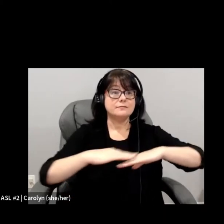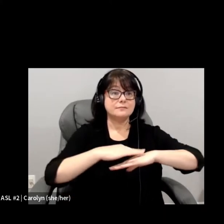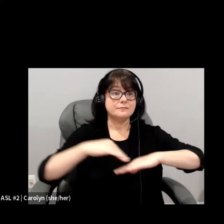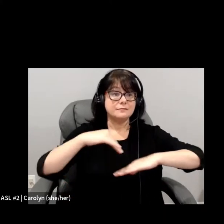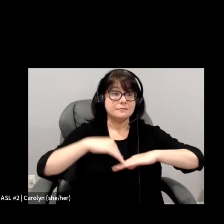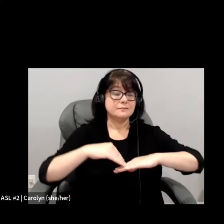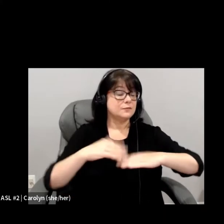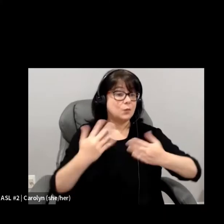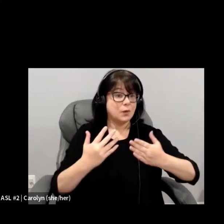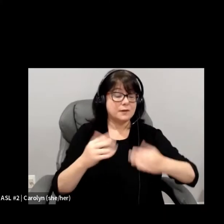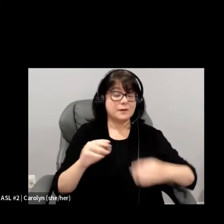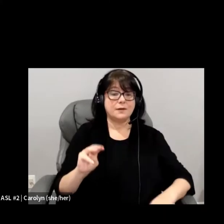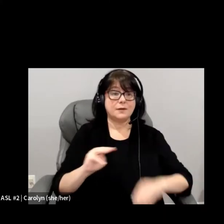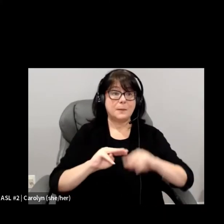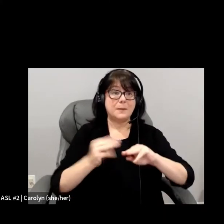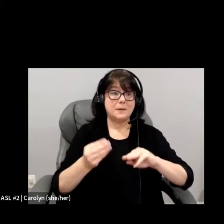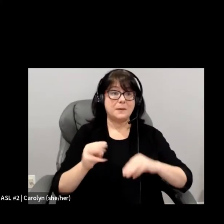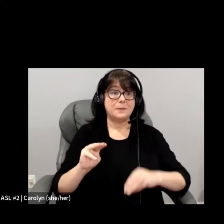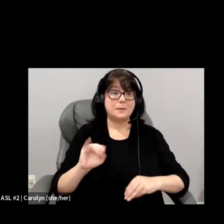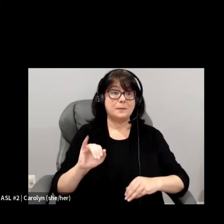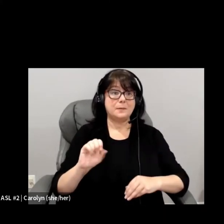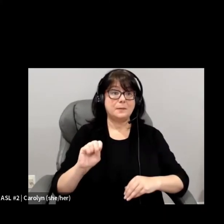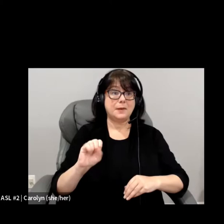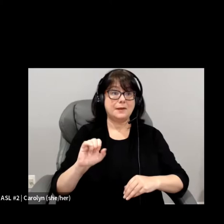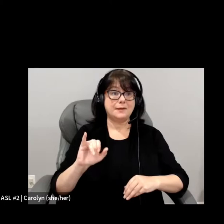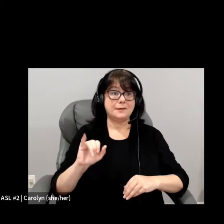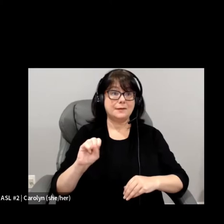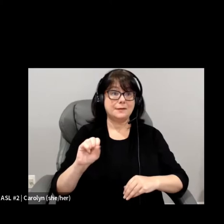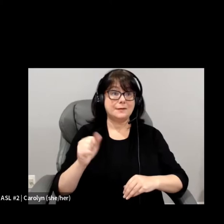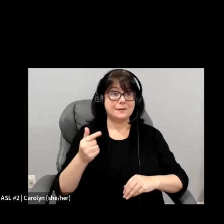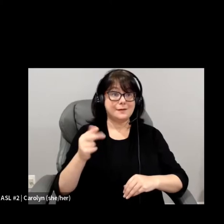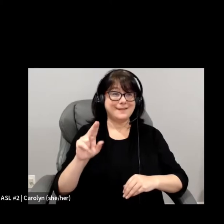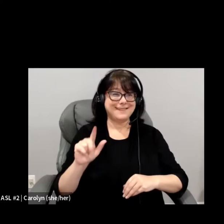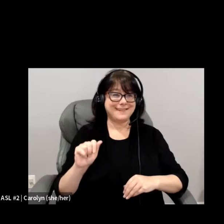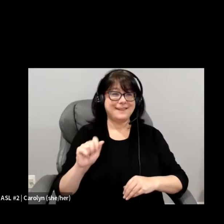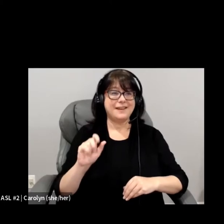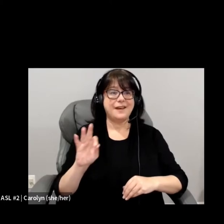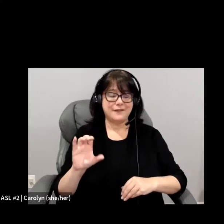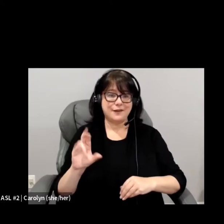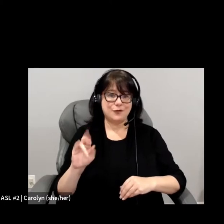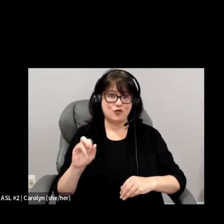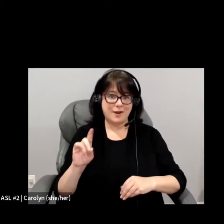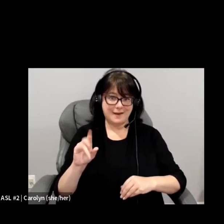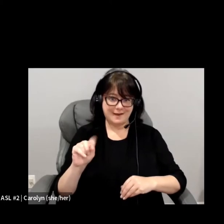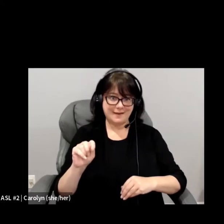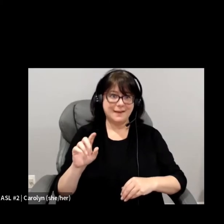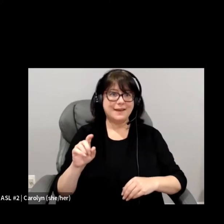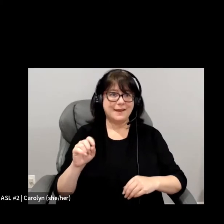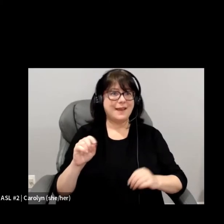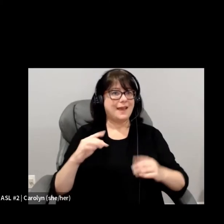I'M GRATEFUL TO LIVE AND WORK IN THIS VIBRANT COMMUNITY AND DIVERSE COMMUNITY.